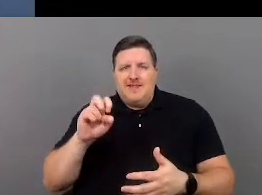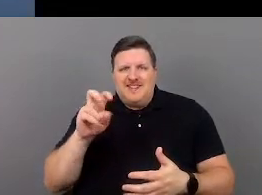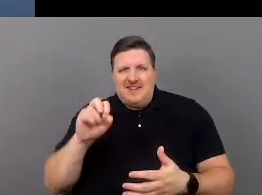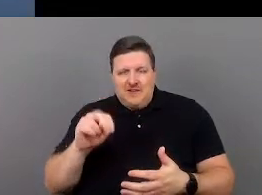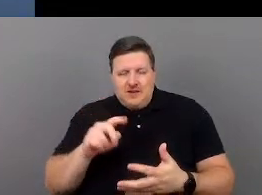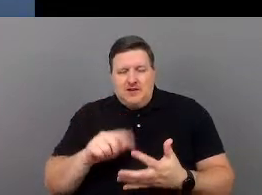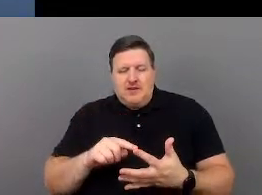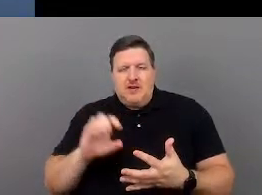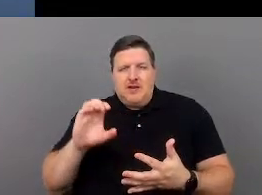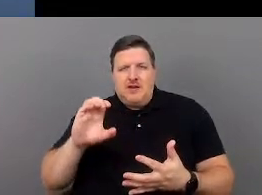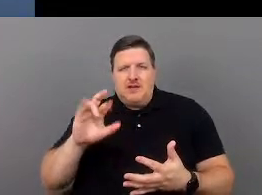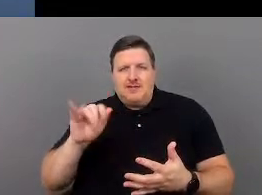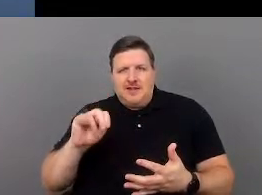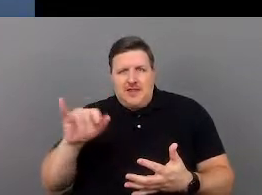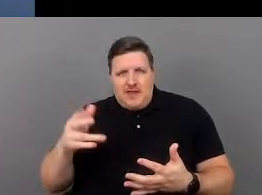BEGINNING WITH SPEAKER